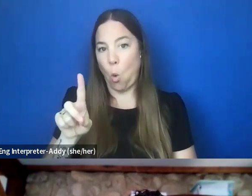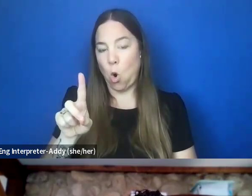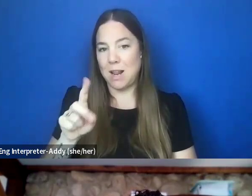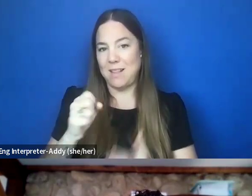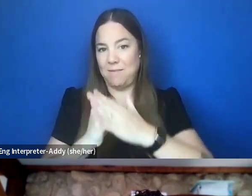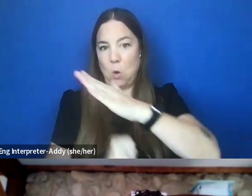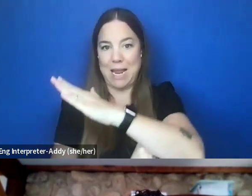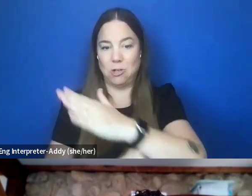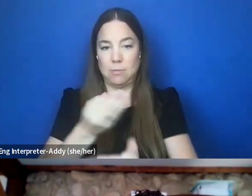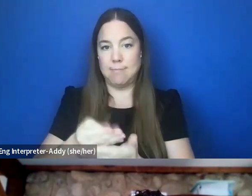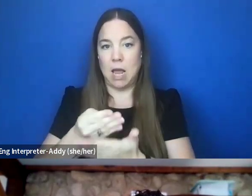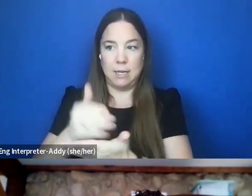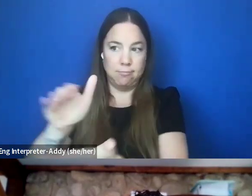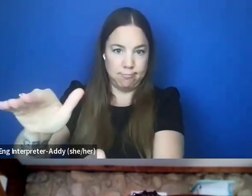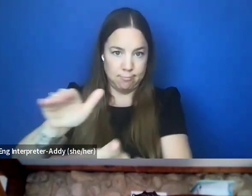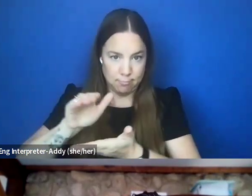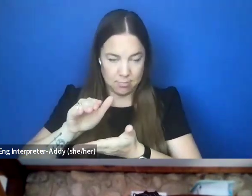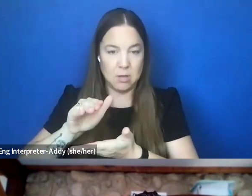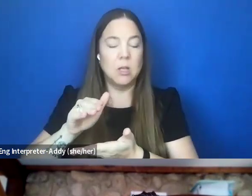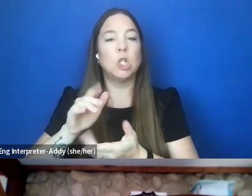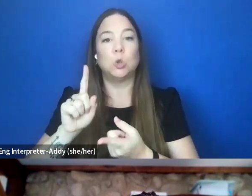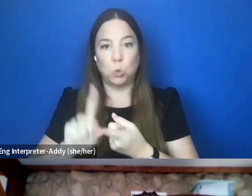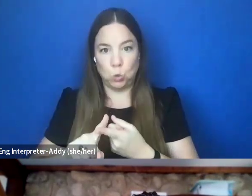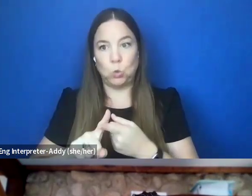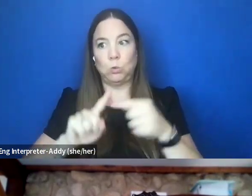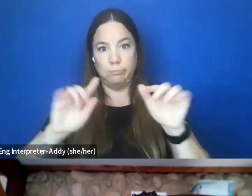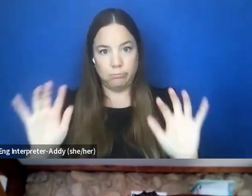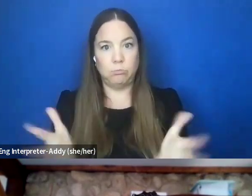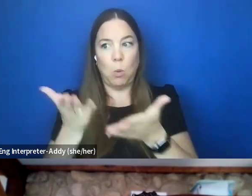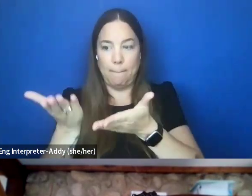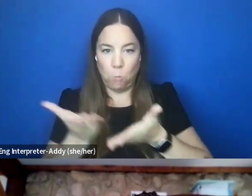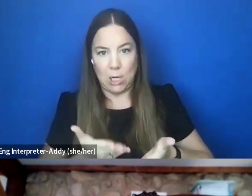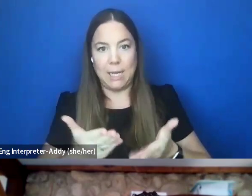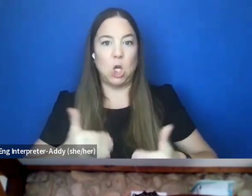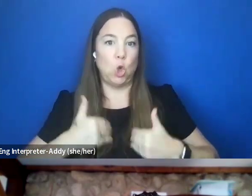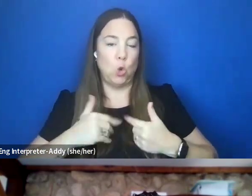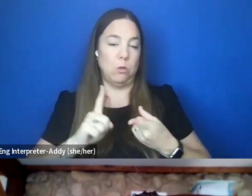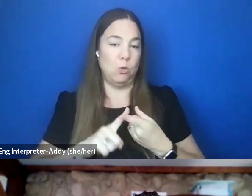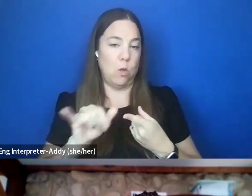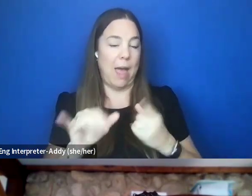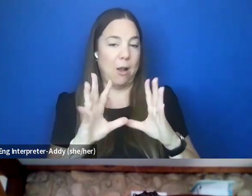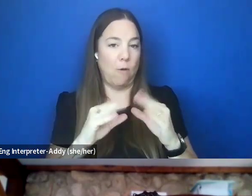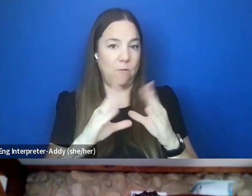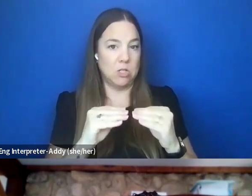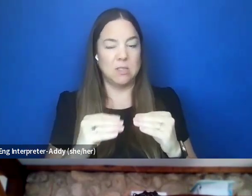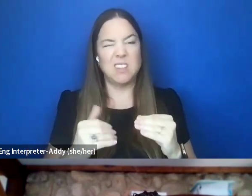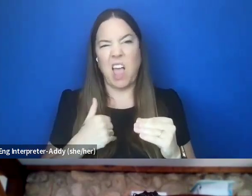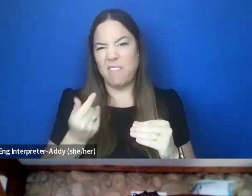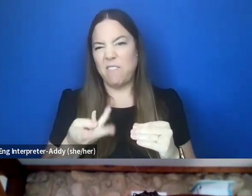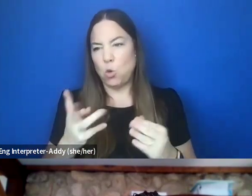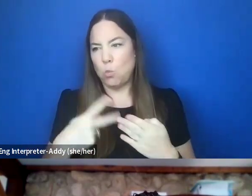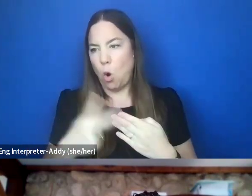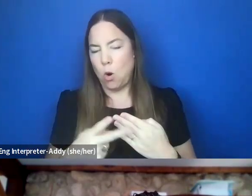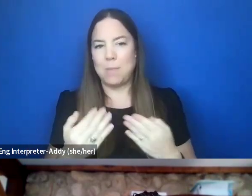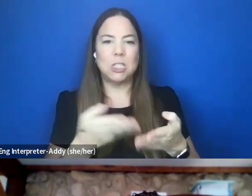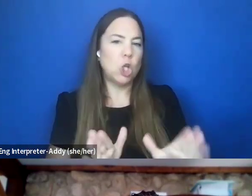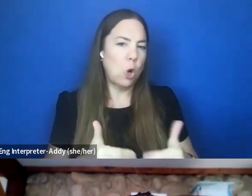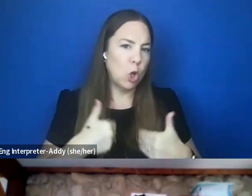Elissa w/ APRIL: to specifically bring youth to the conference. So we have a couple programs. We have our general youth scholarship